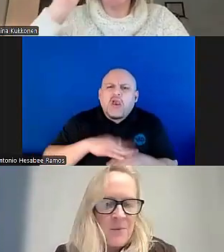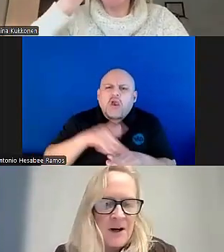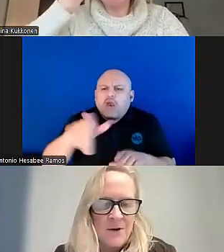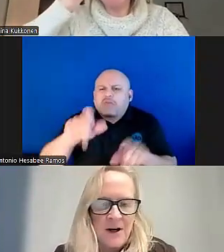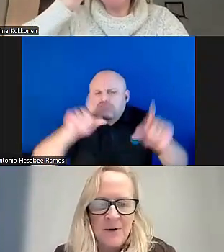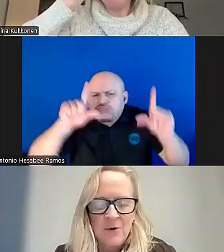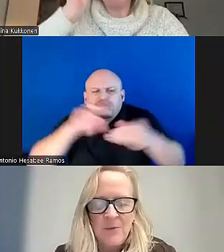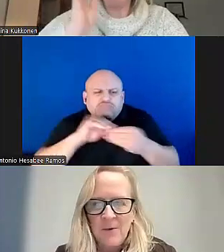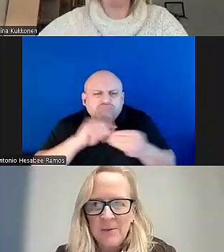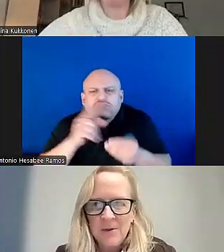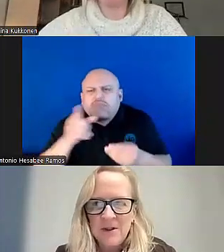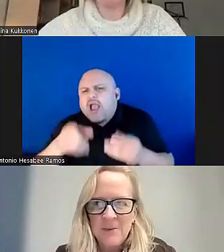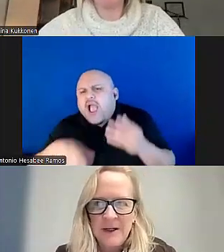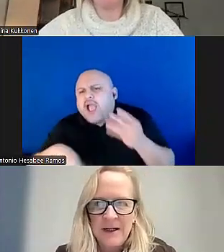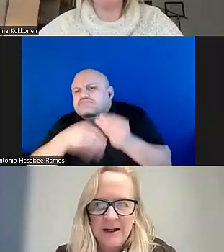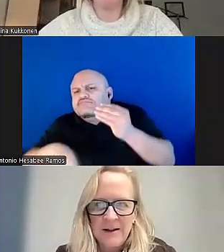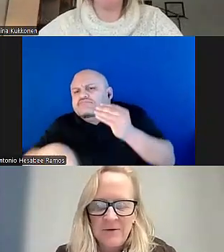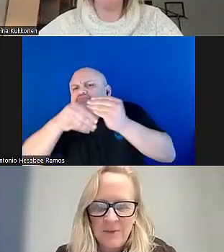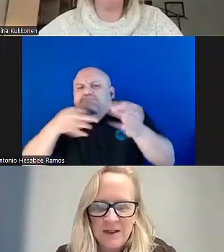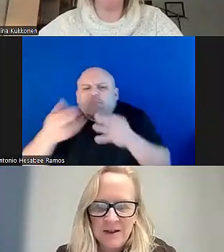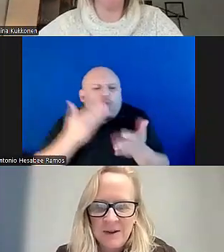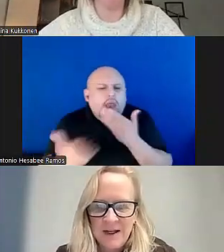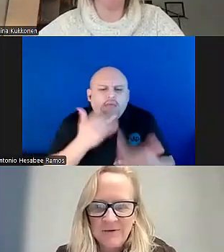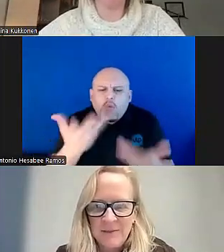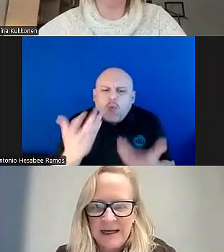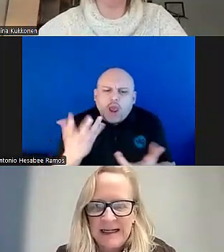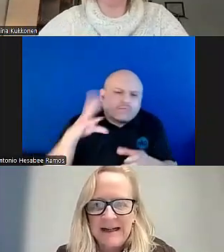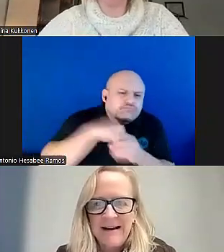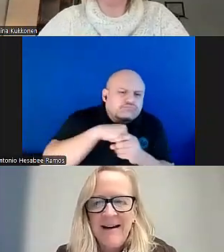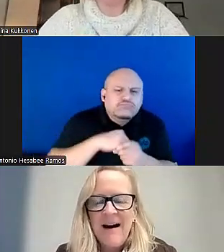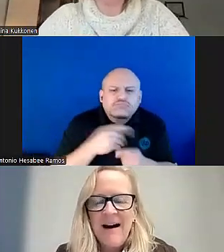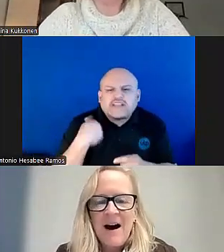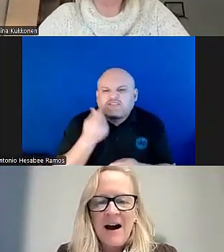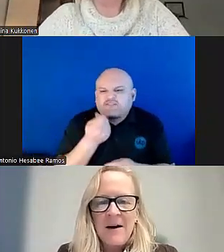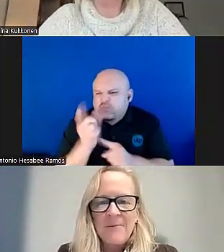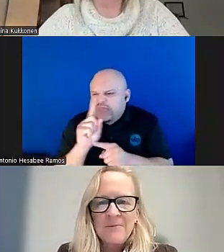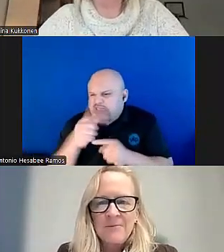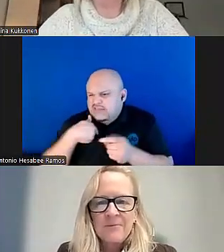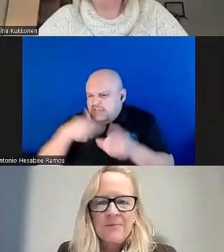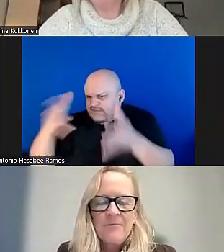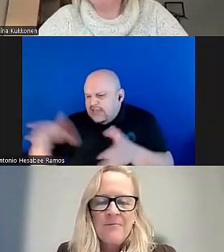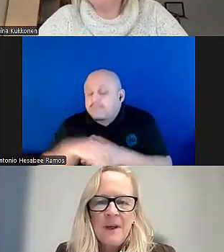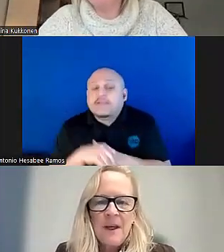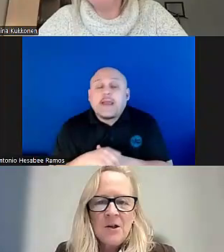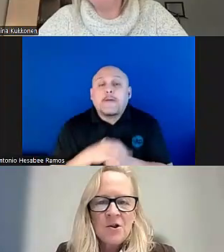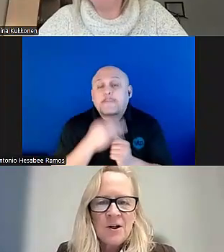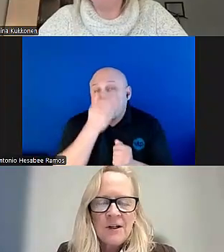whatever, however you might want to participate in the few minutes we have remaining. Shoshana,